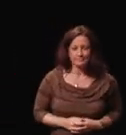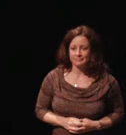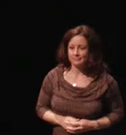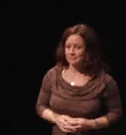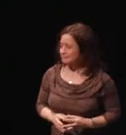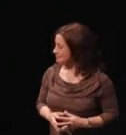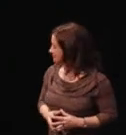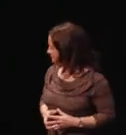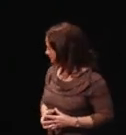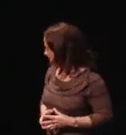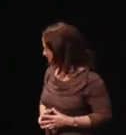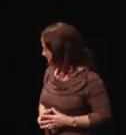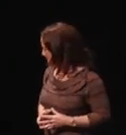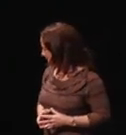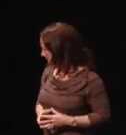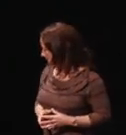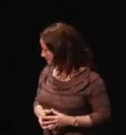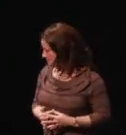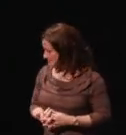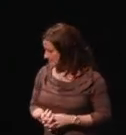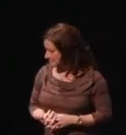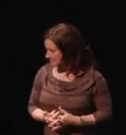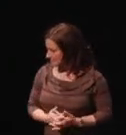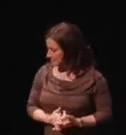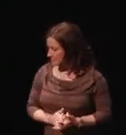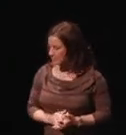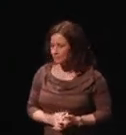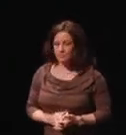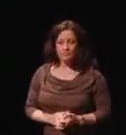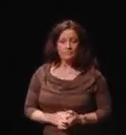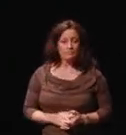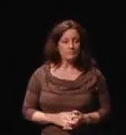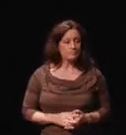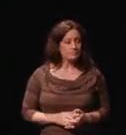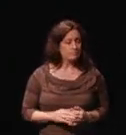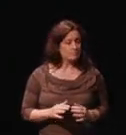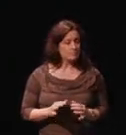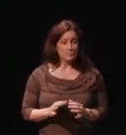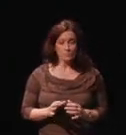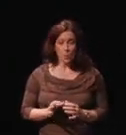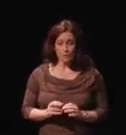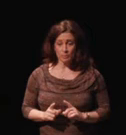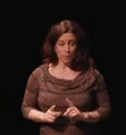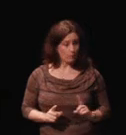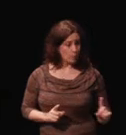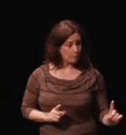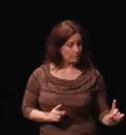That'd be ridiculously sensible. I've got one here.